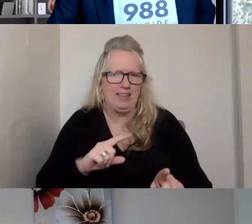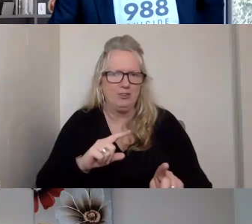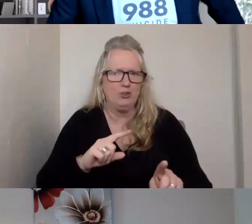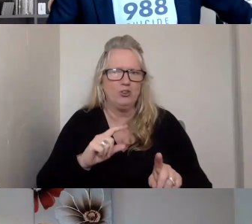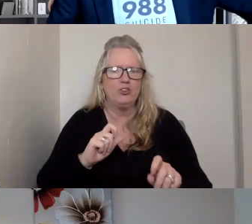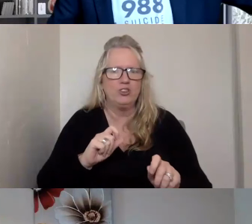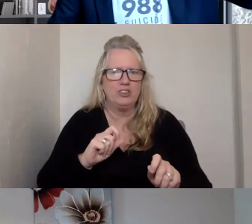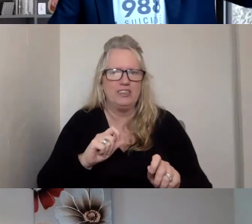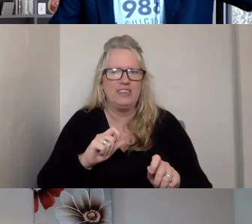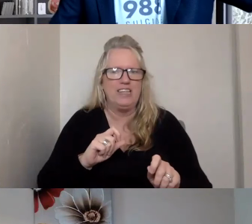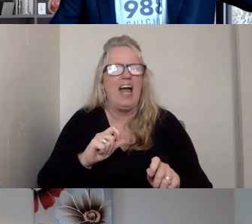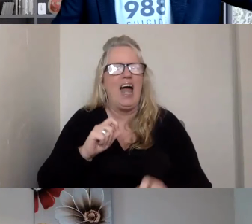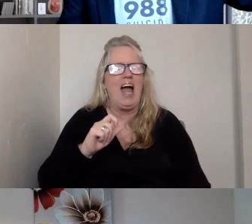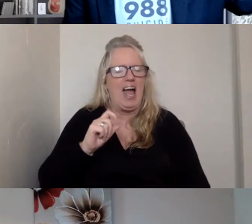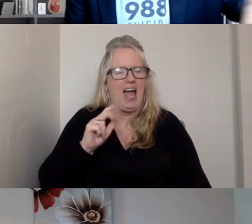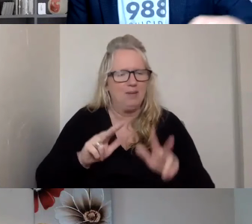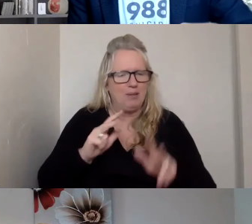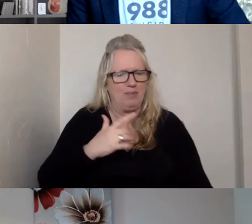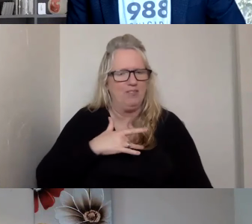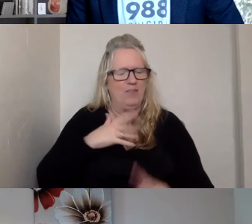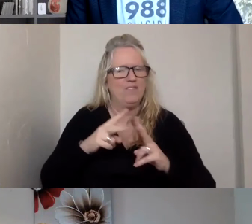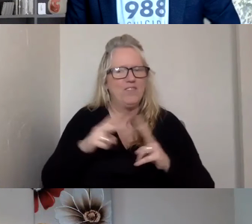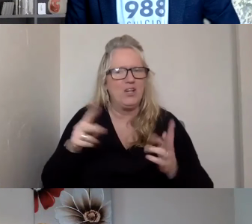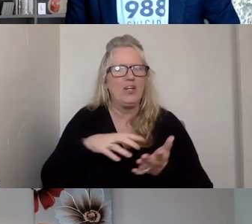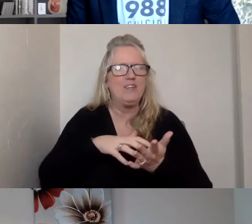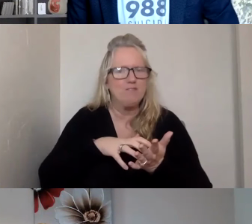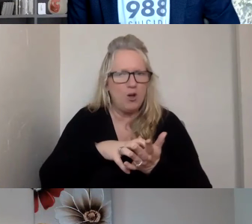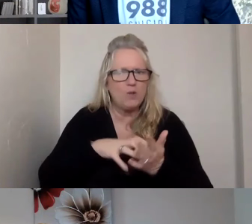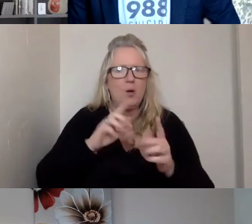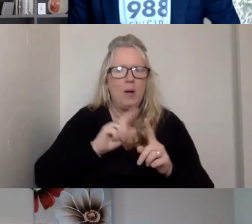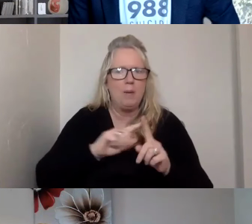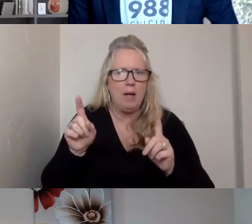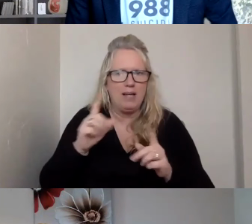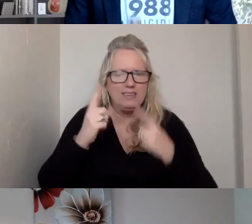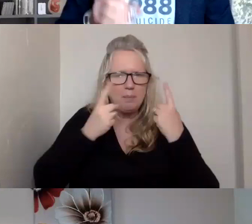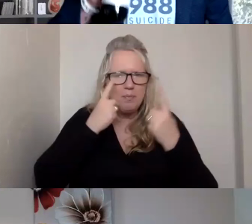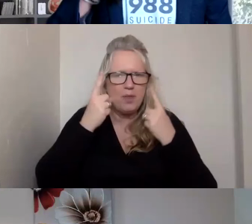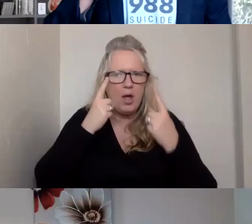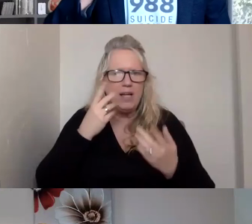SO I AM DEFINITELY FEELING VERY VULNERABLE. SOME THOUGHTS I HAVE ARE THINKING AUSTRALIA.